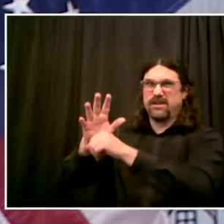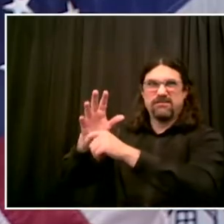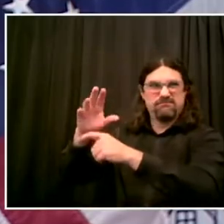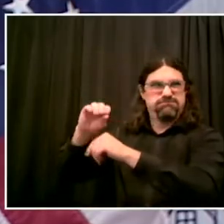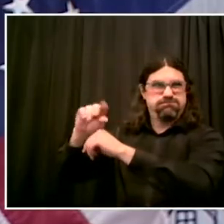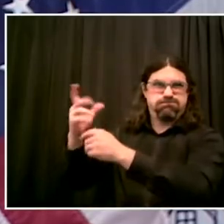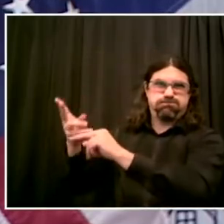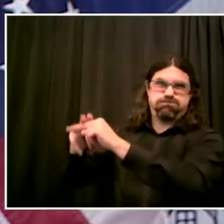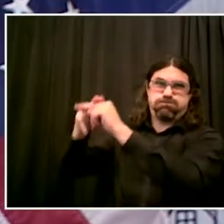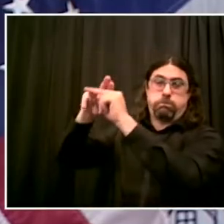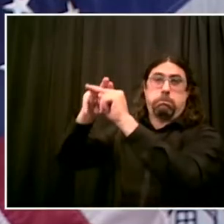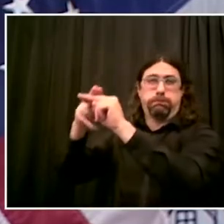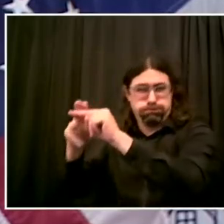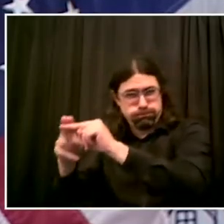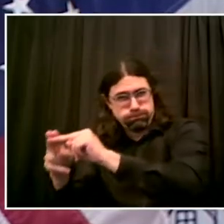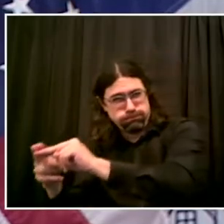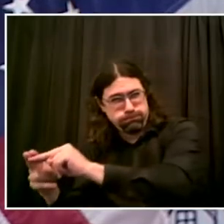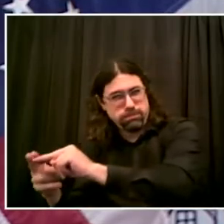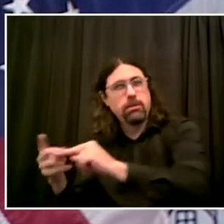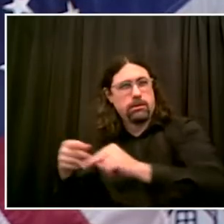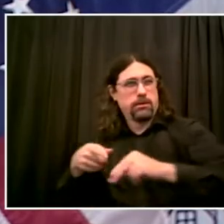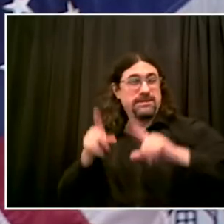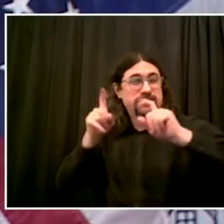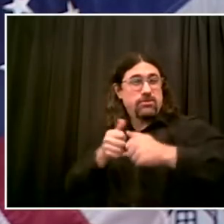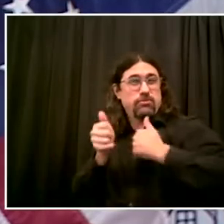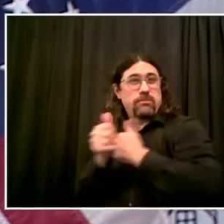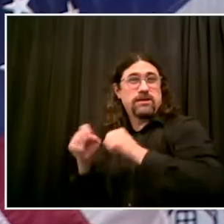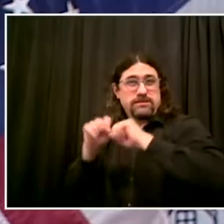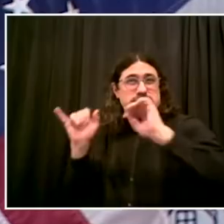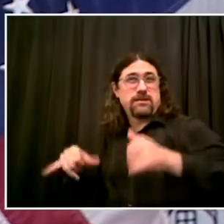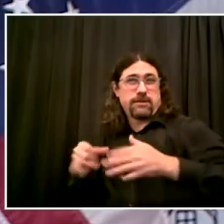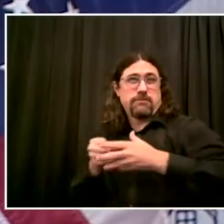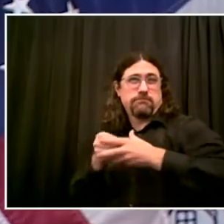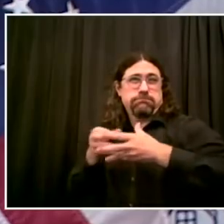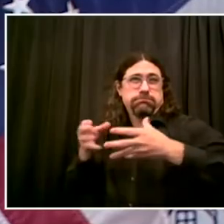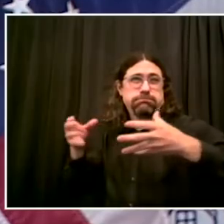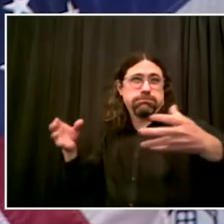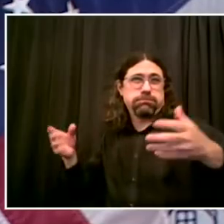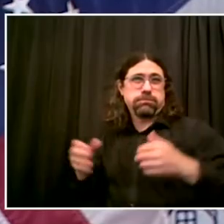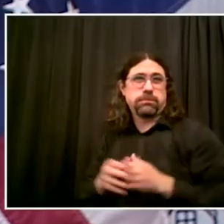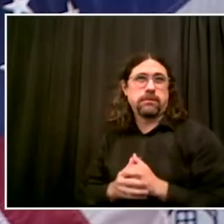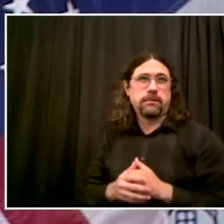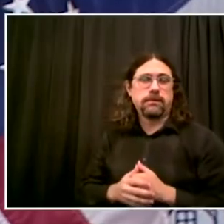BUT NOW, WE SHOULD TALK